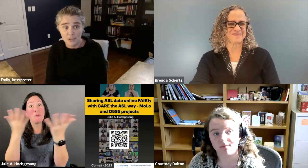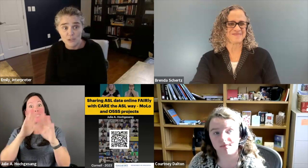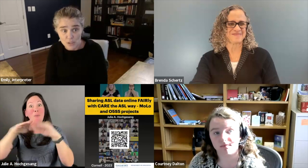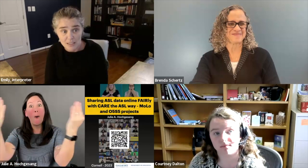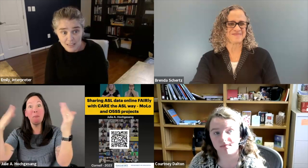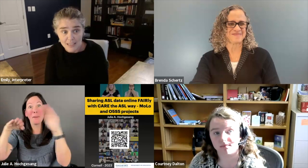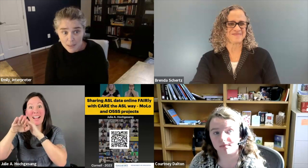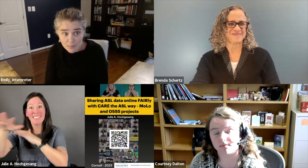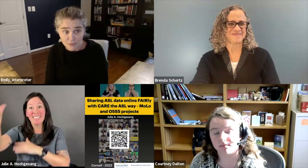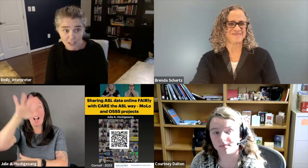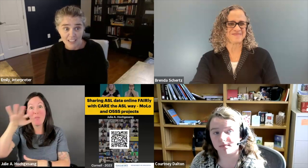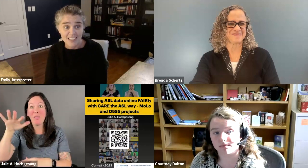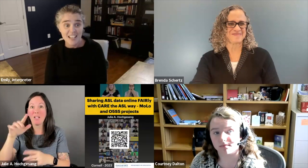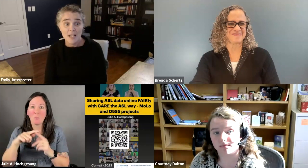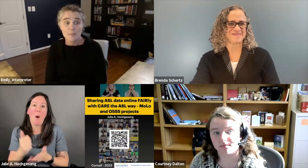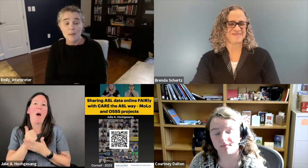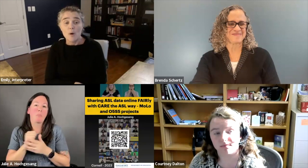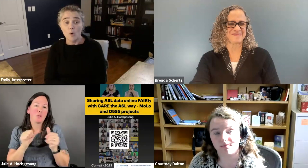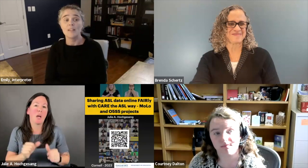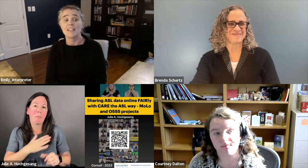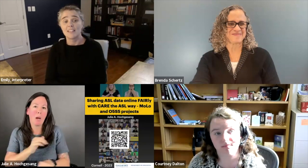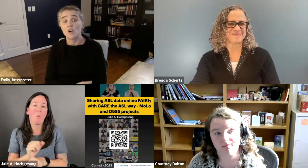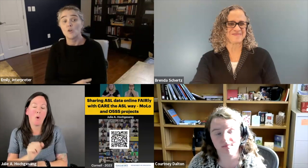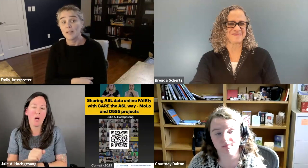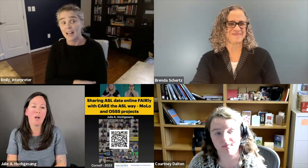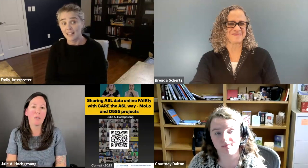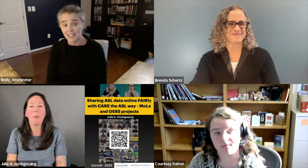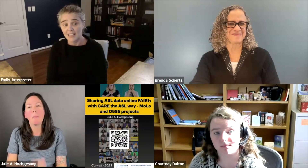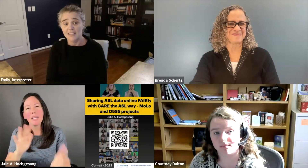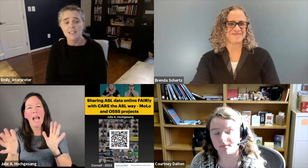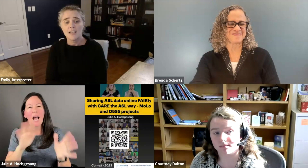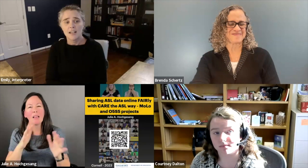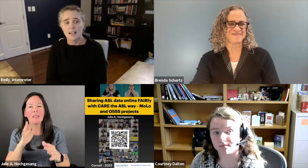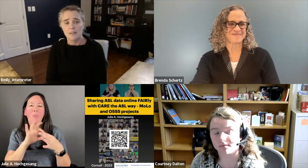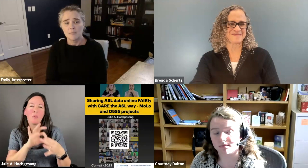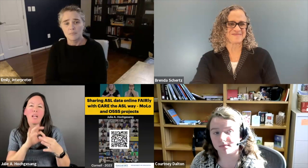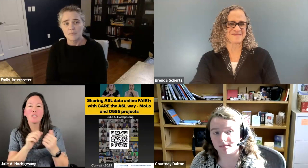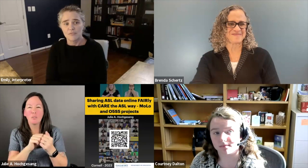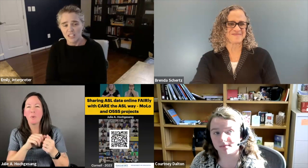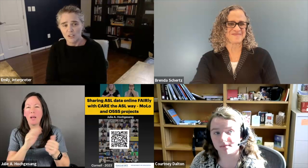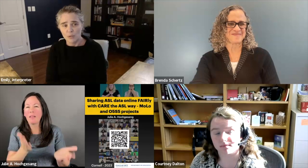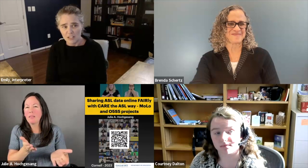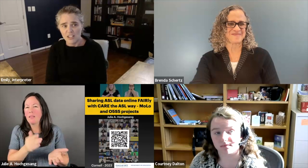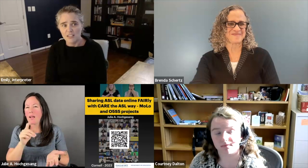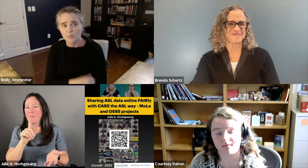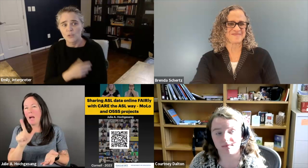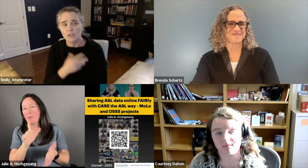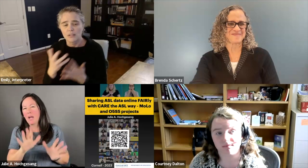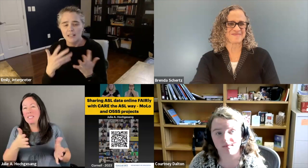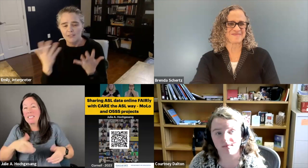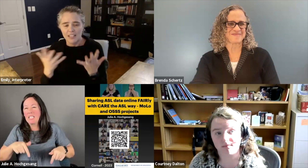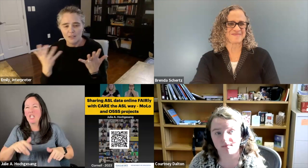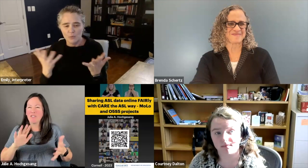interested in this type of work I'm hoping that the Open Access access um video projects will kind of get the word